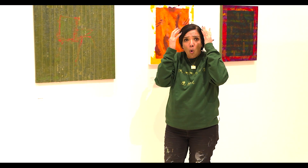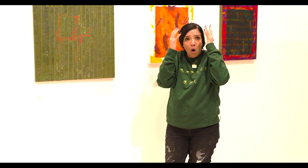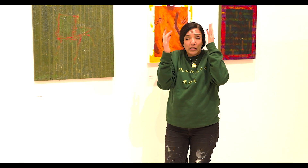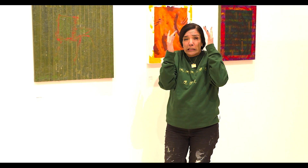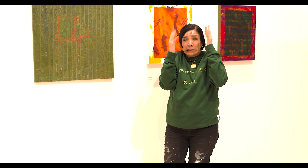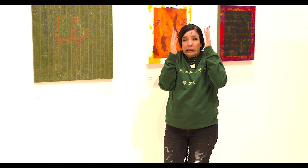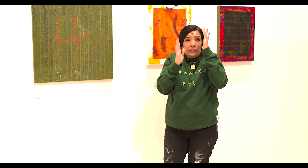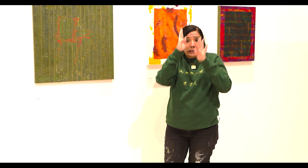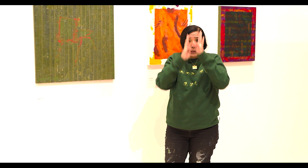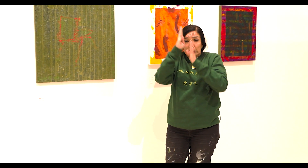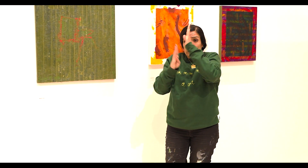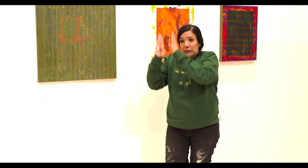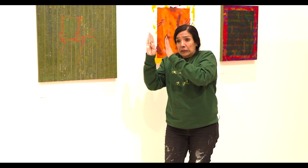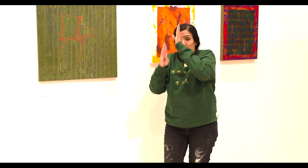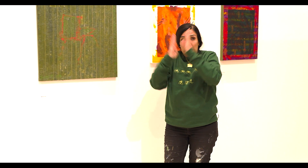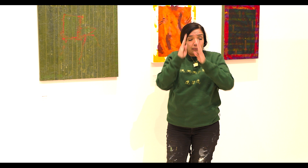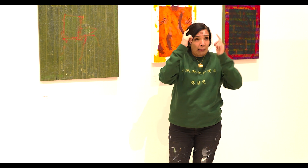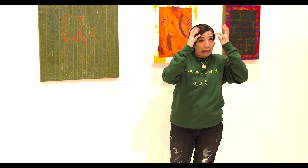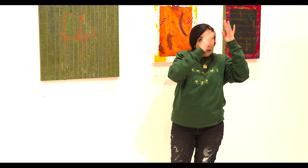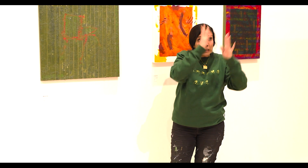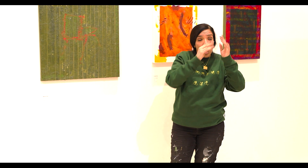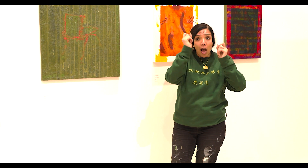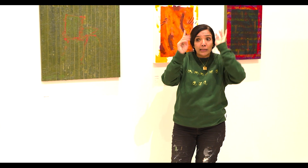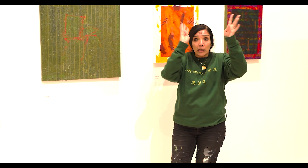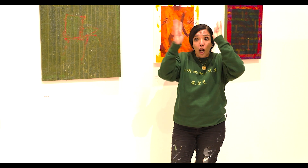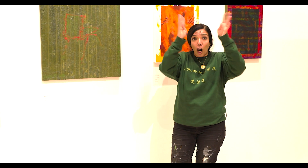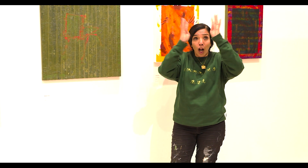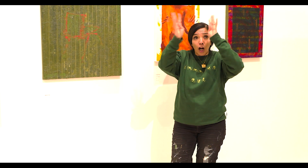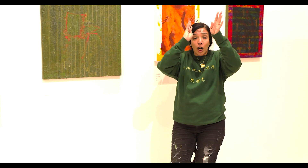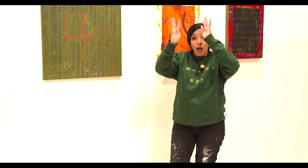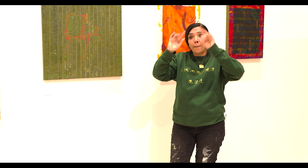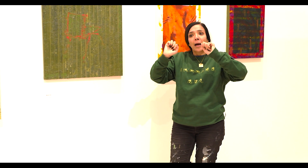because of all of the neurons kicking off, because of all of my thoughts that come to me,